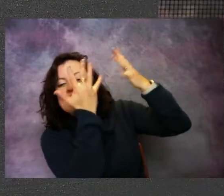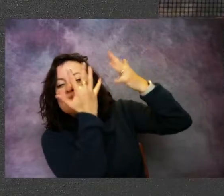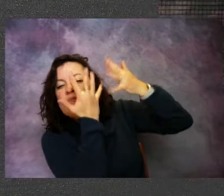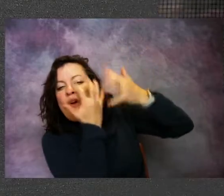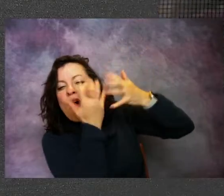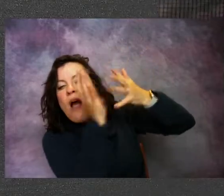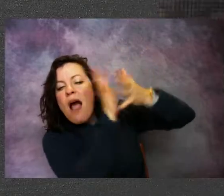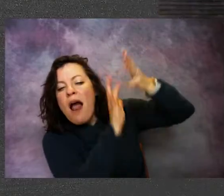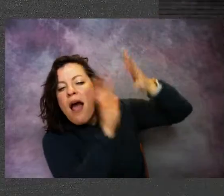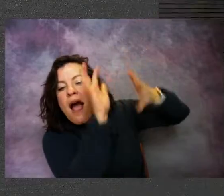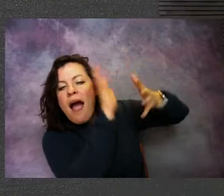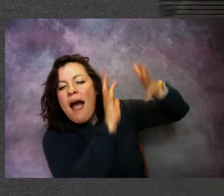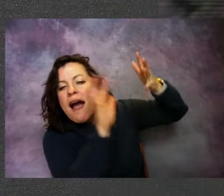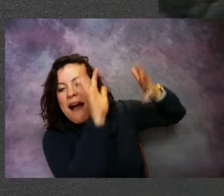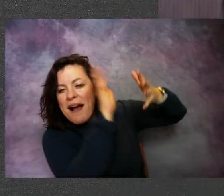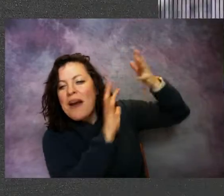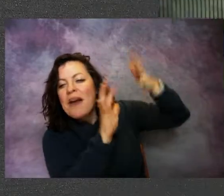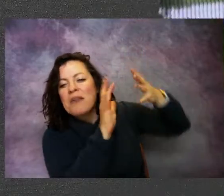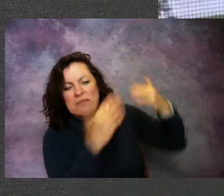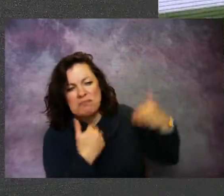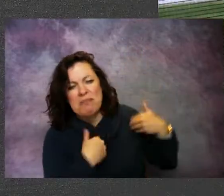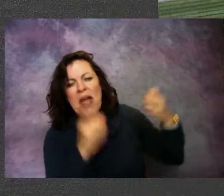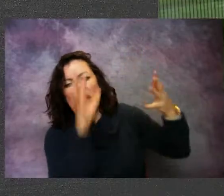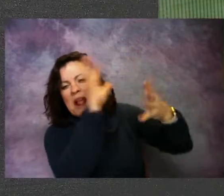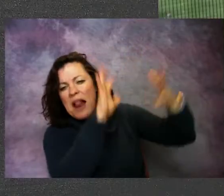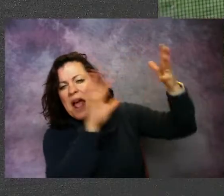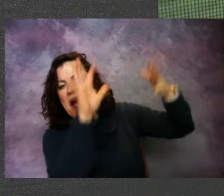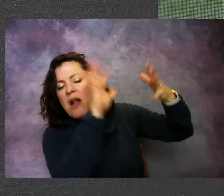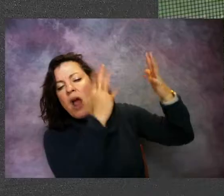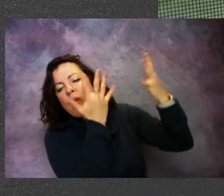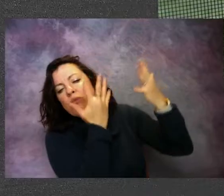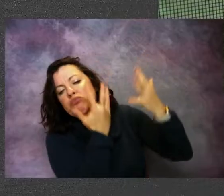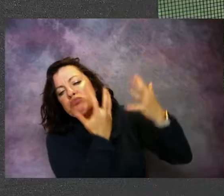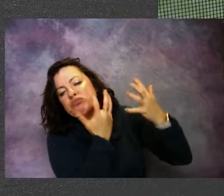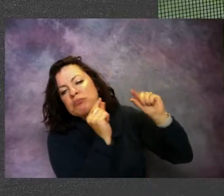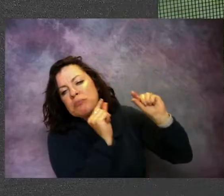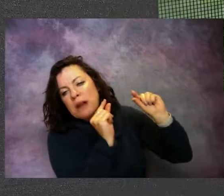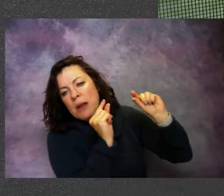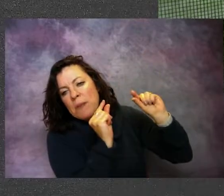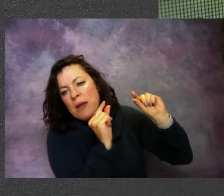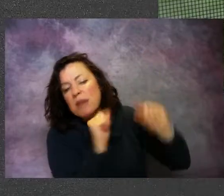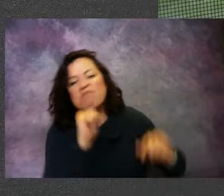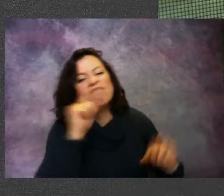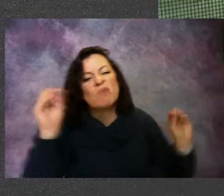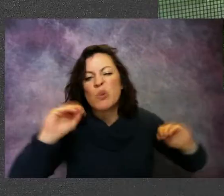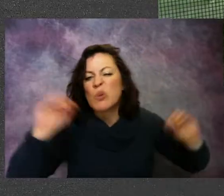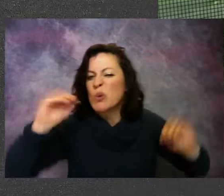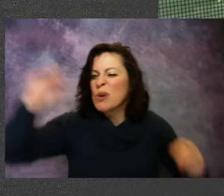There are lots of clouds up there outside, it is not sunny, it's a little bit windy,